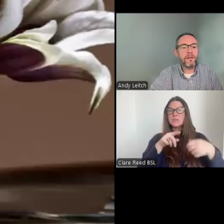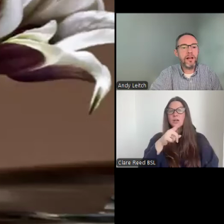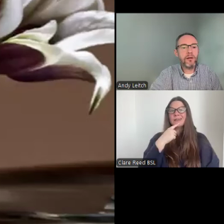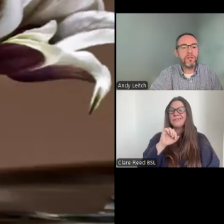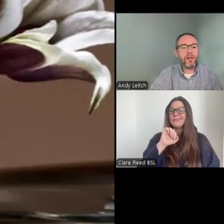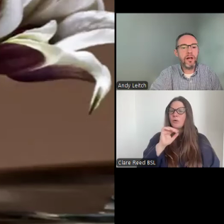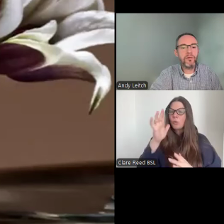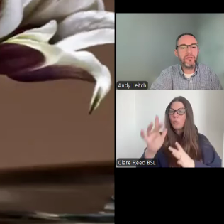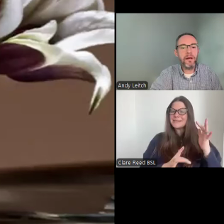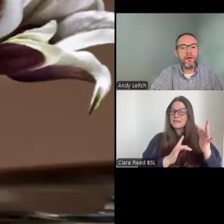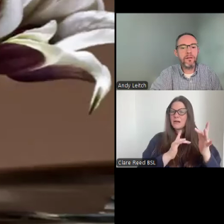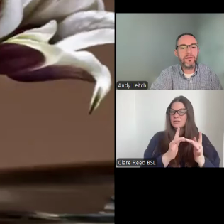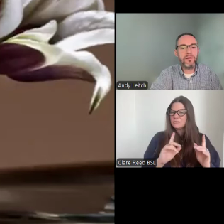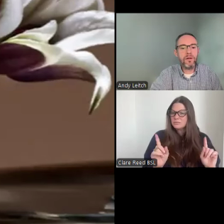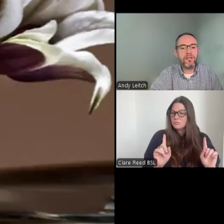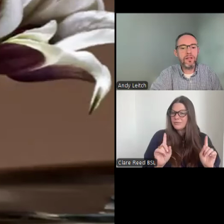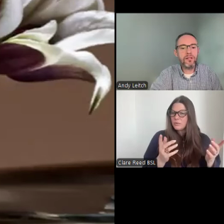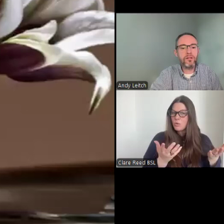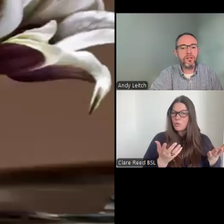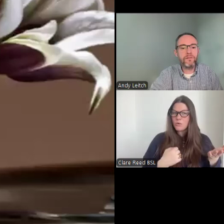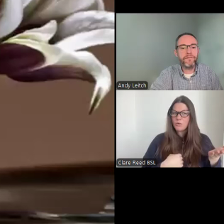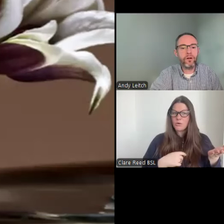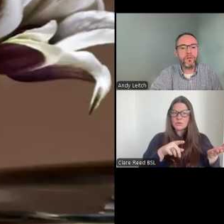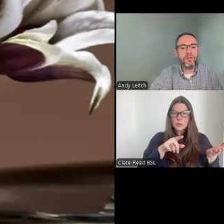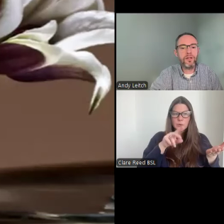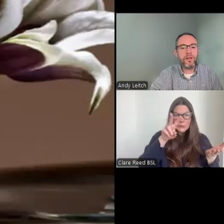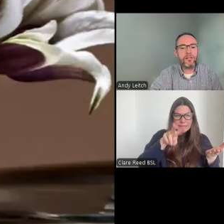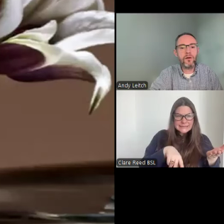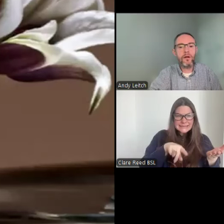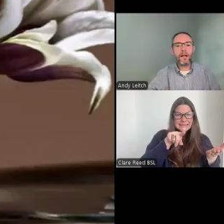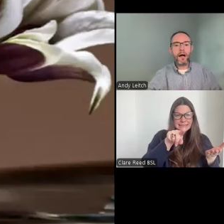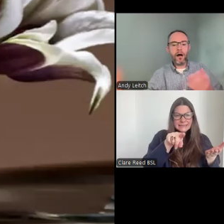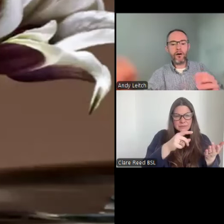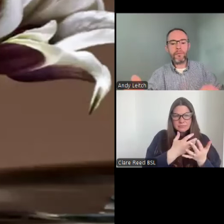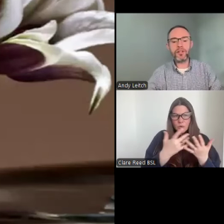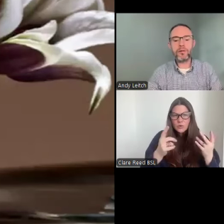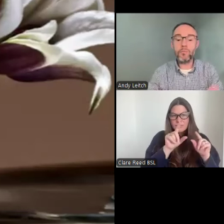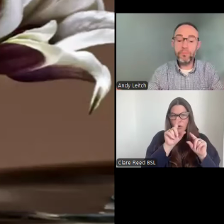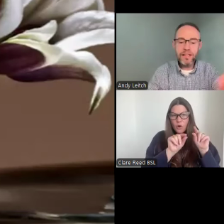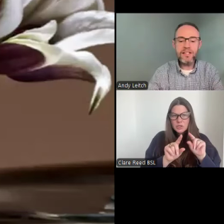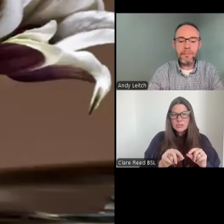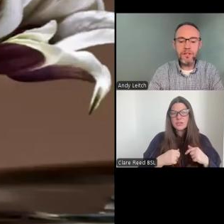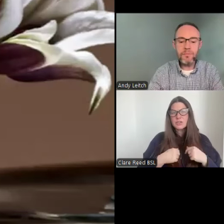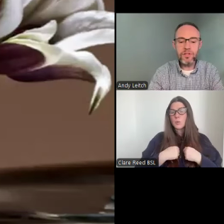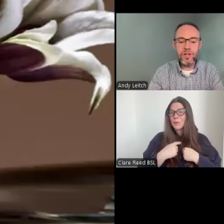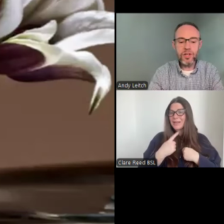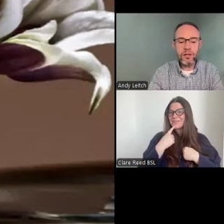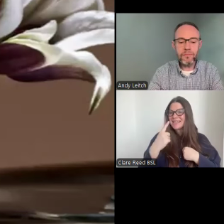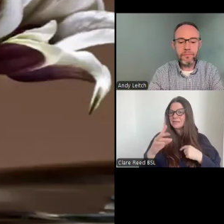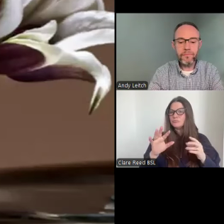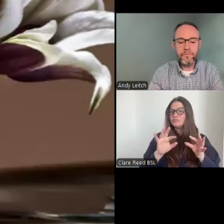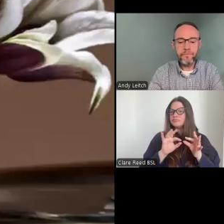This helps us guide your experience." You can see there's lots of default options here. Brandy Snap is a musician.